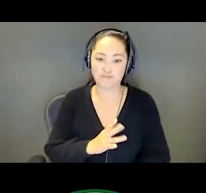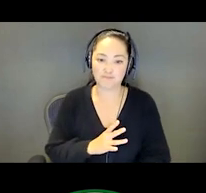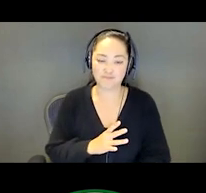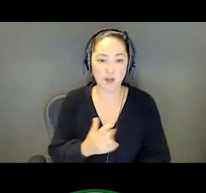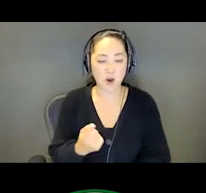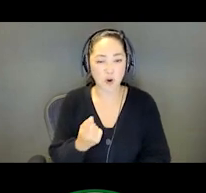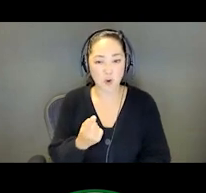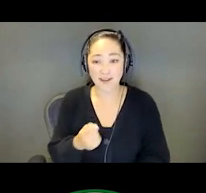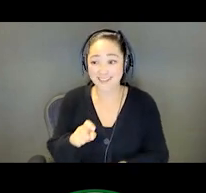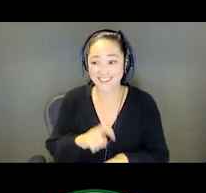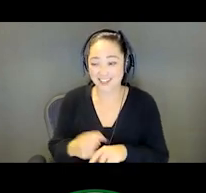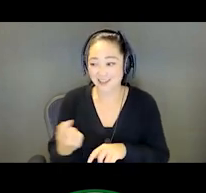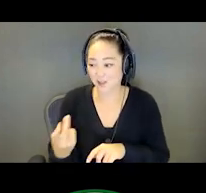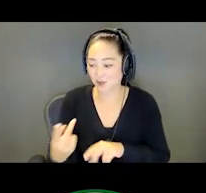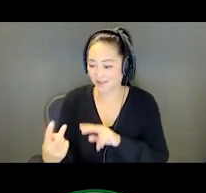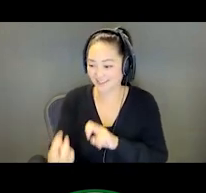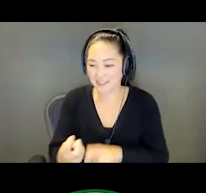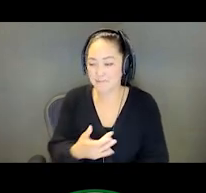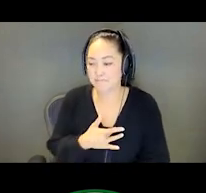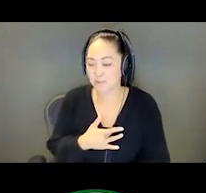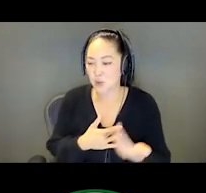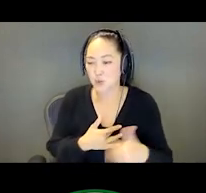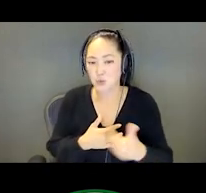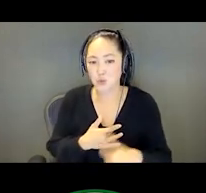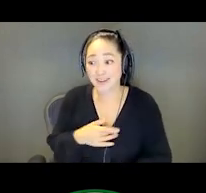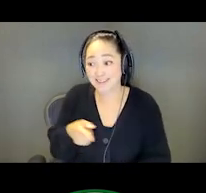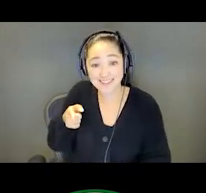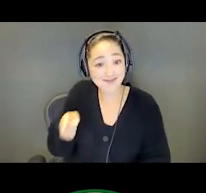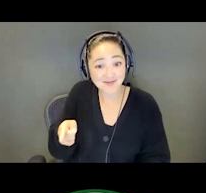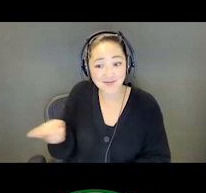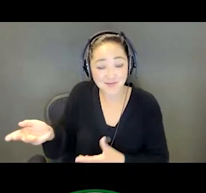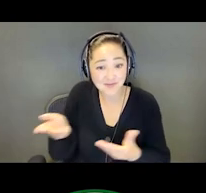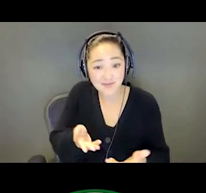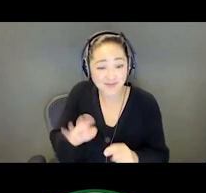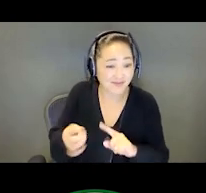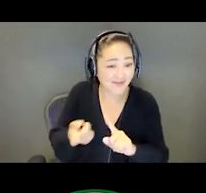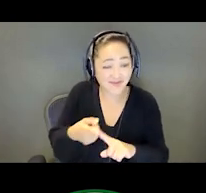Marathon where she bought for the first time her first running shoes and I have to say